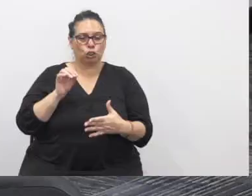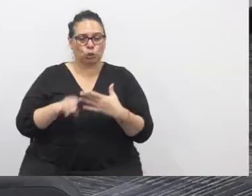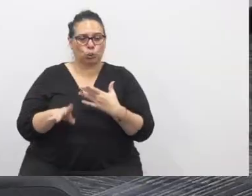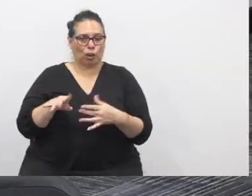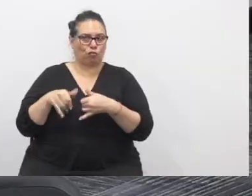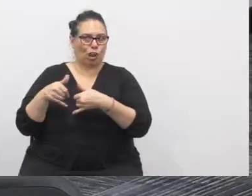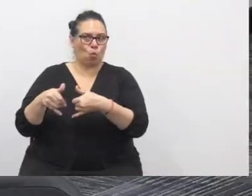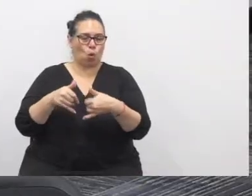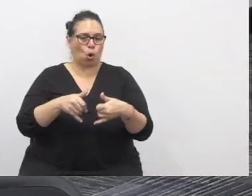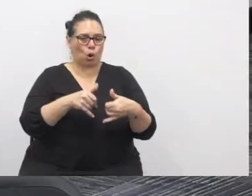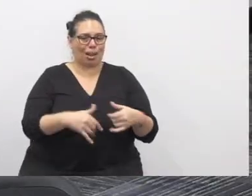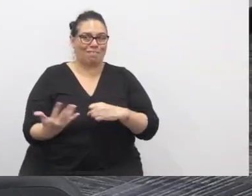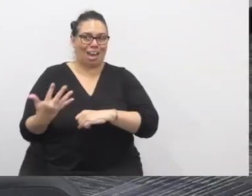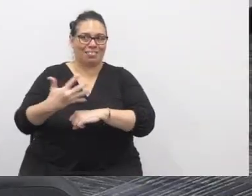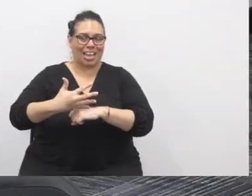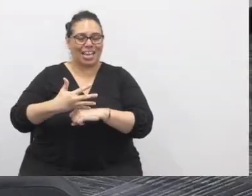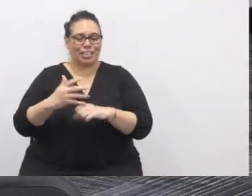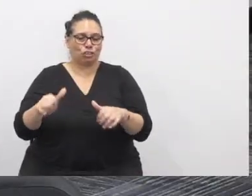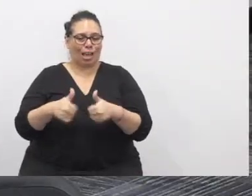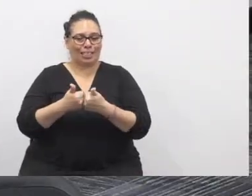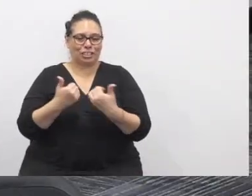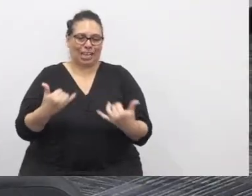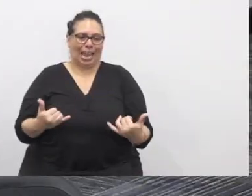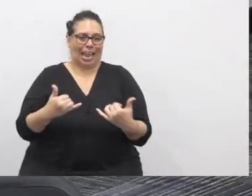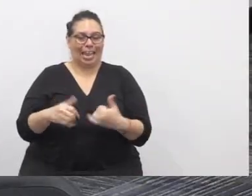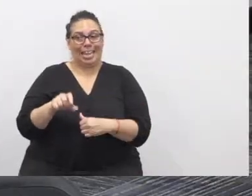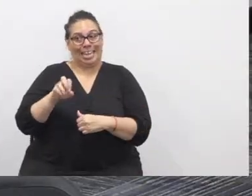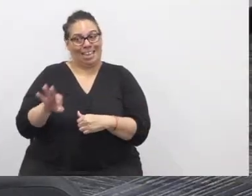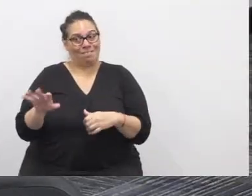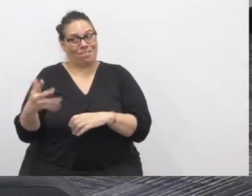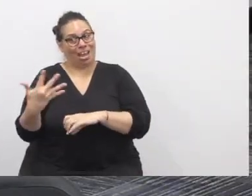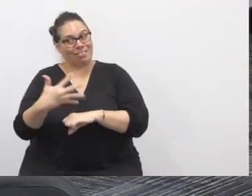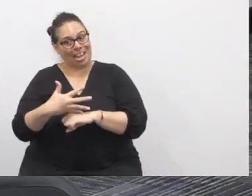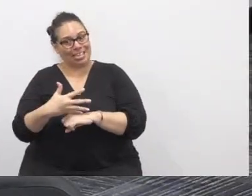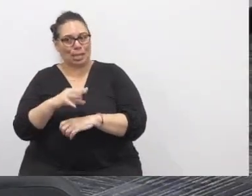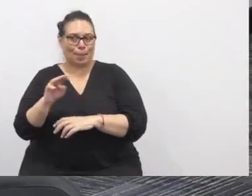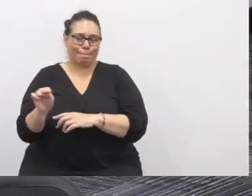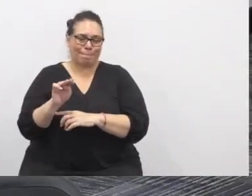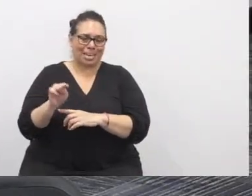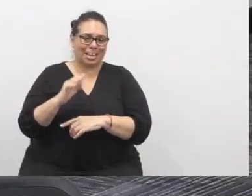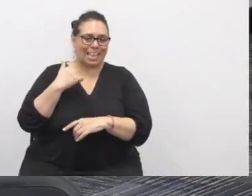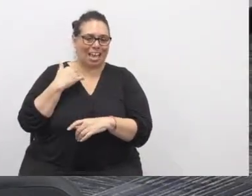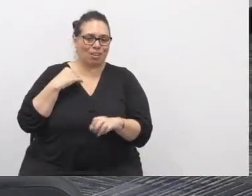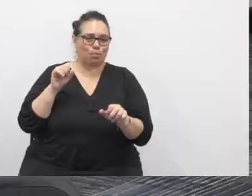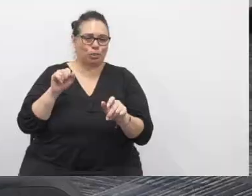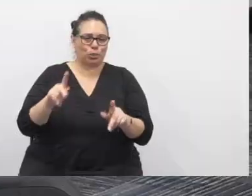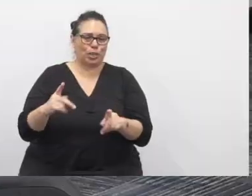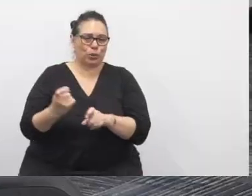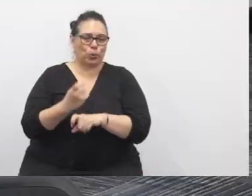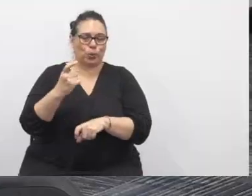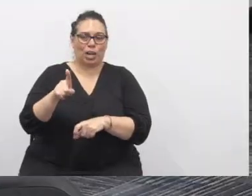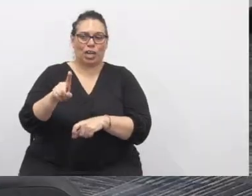We're on a five-day challenge today. So if they make it five days, then on Monday, they have opportunity to win $100 gift cards